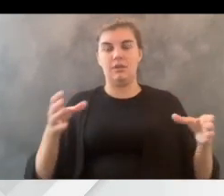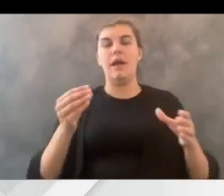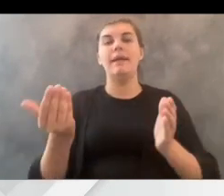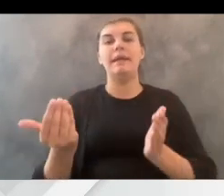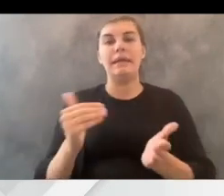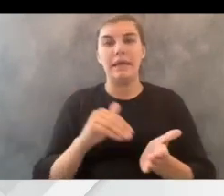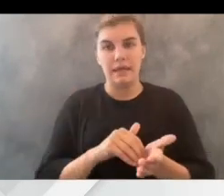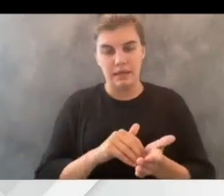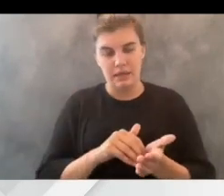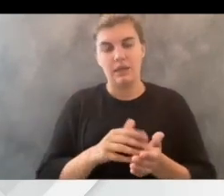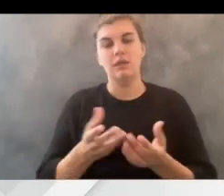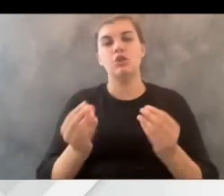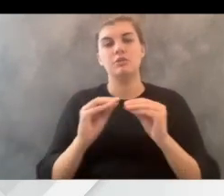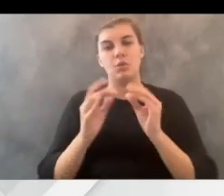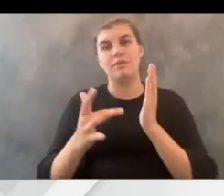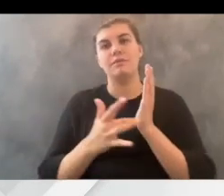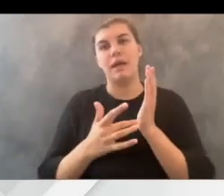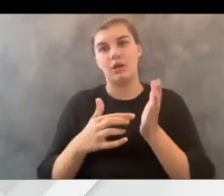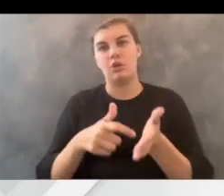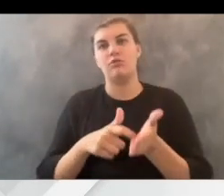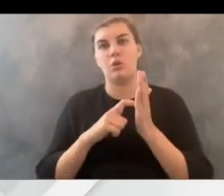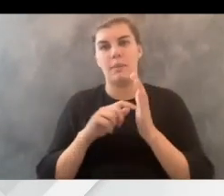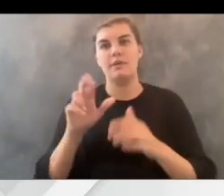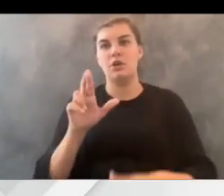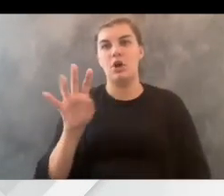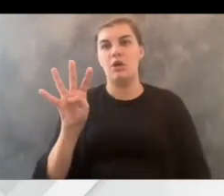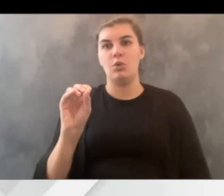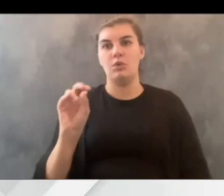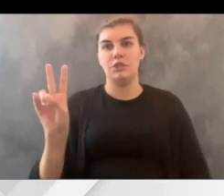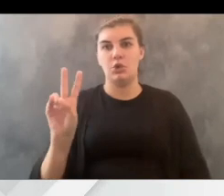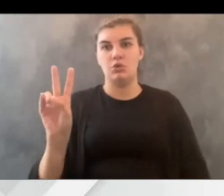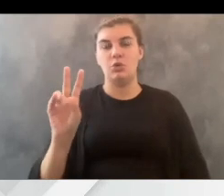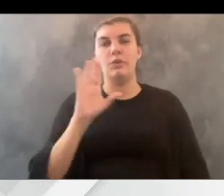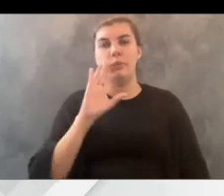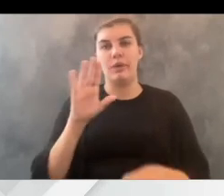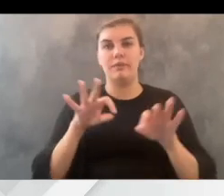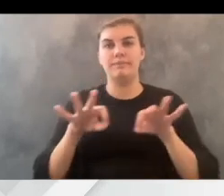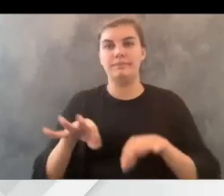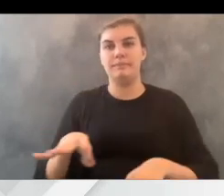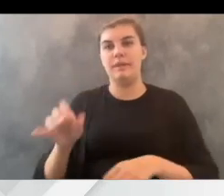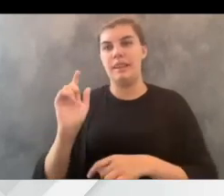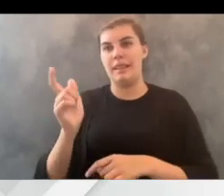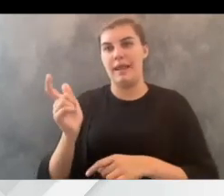are more technical requirements in R402, which we'll address in the fourth training module.